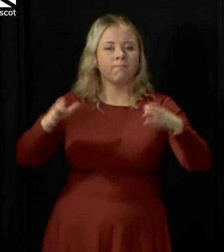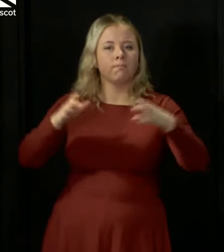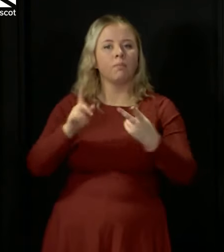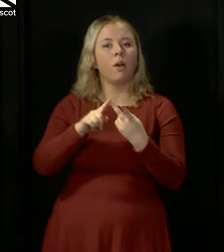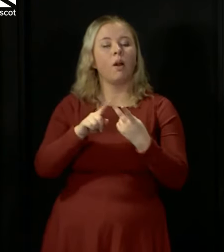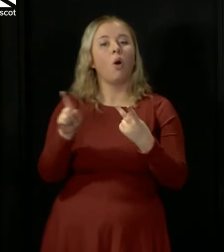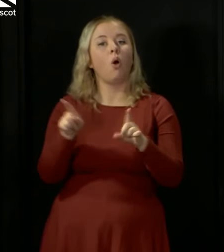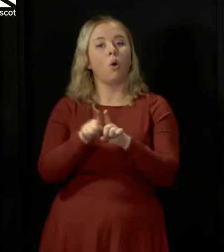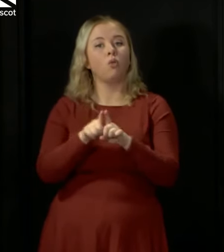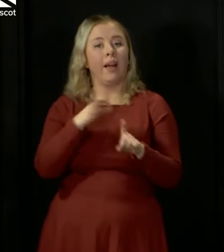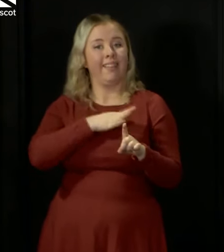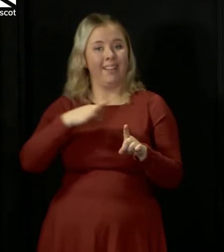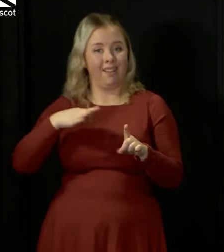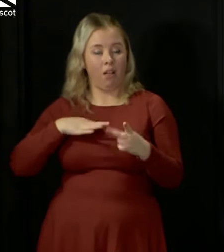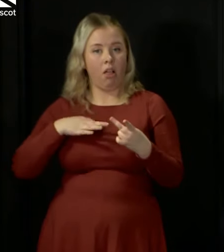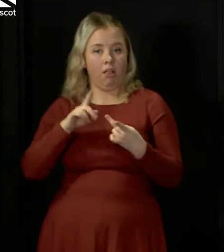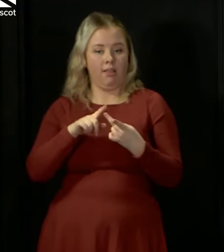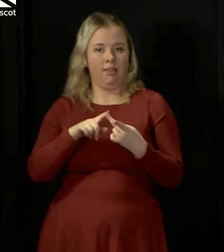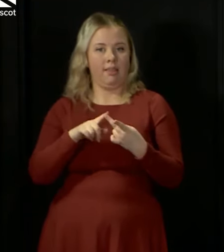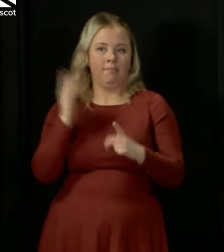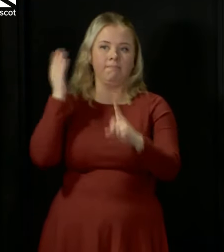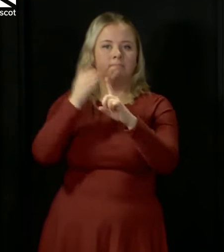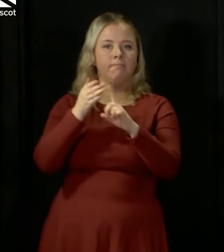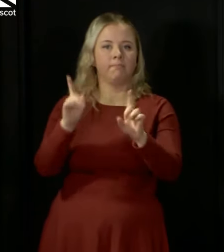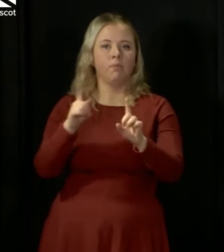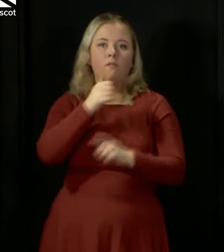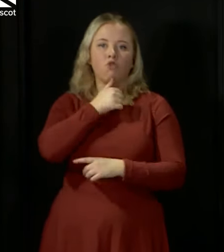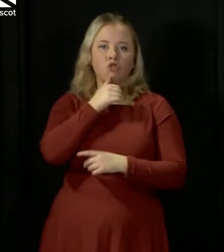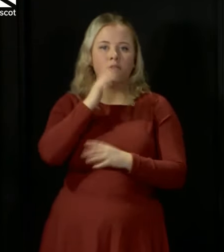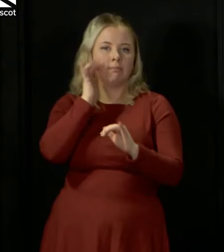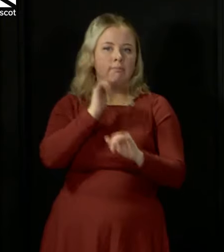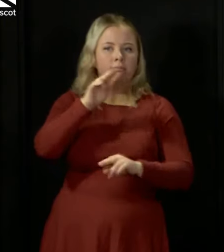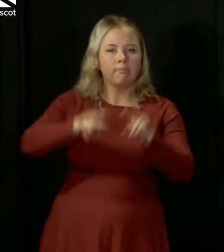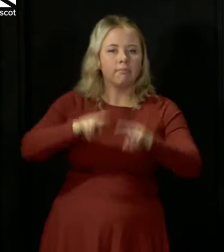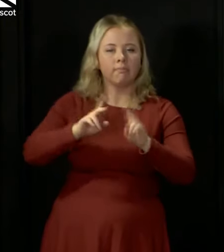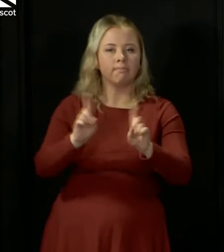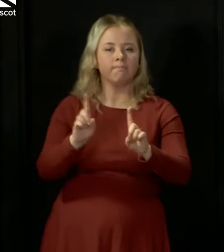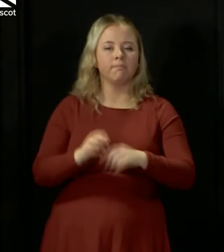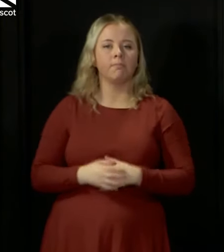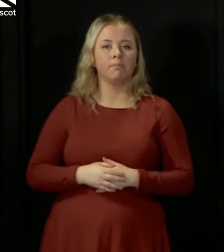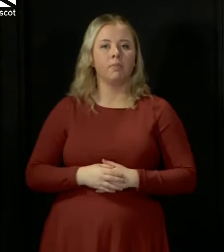the clinical objectives for the use of testing. So we will set out are next steps on that